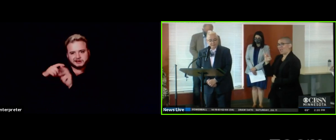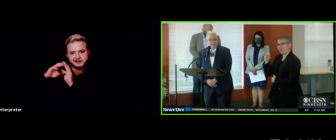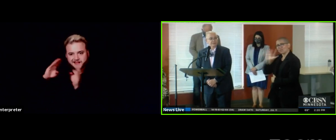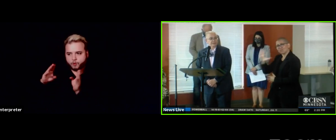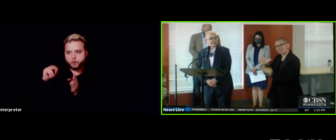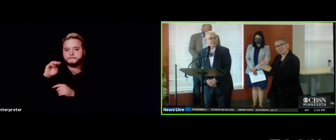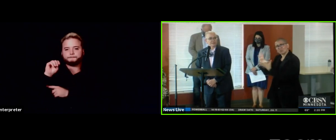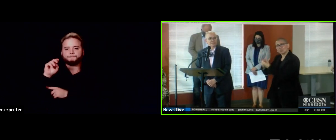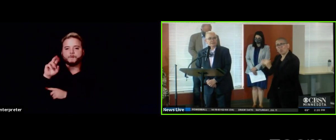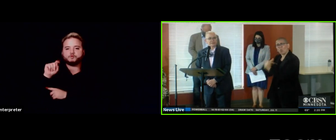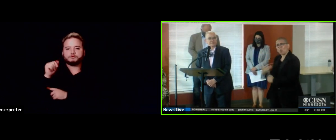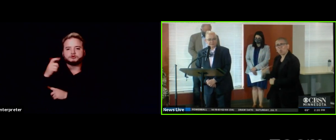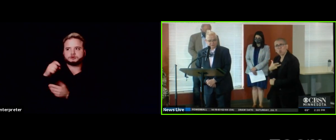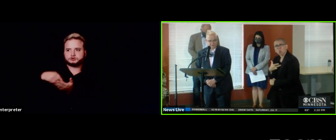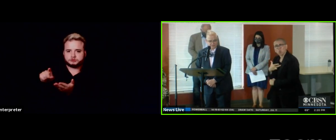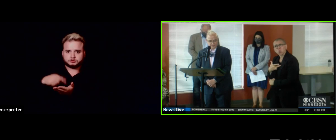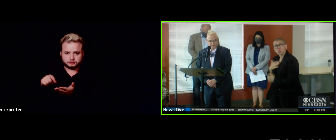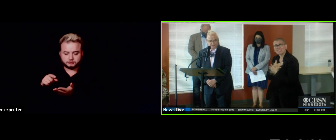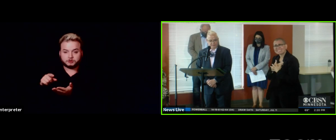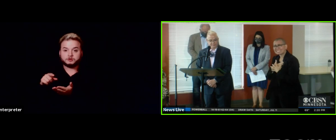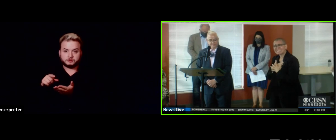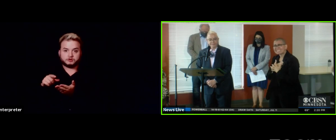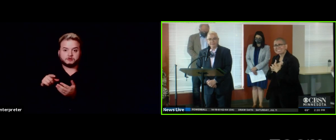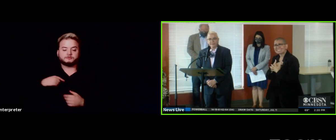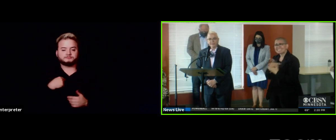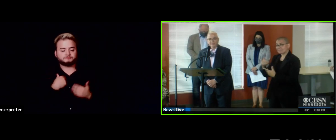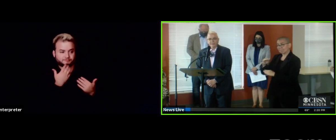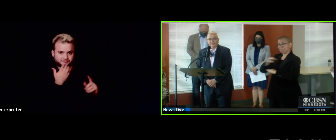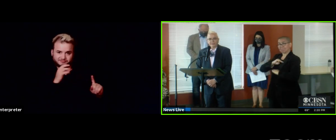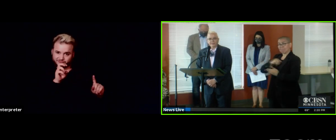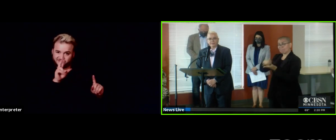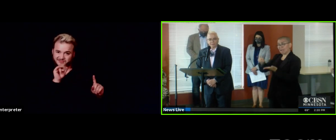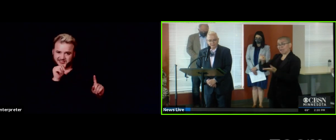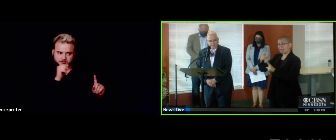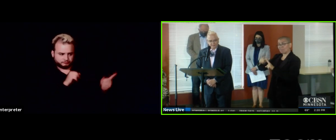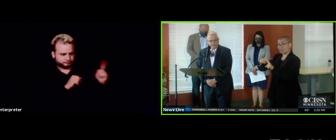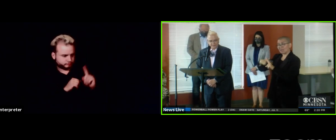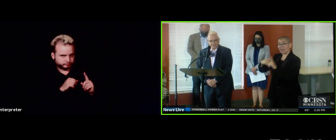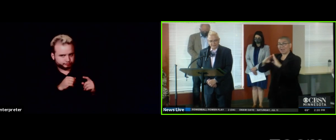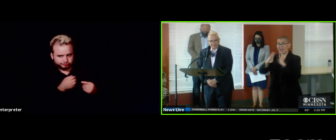and stay at home in this very stressful environment. Gratitude to partners like Jenny Larson and